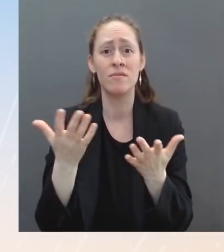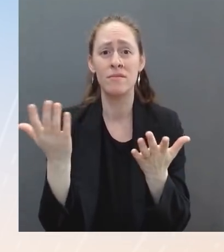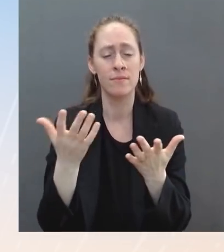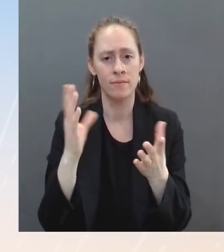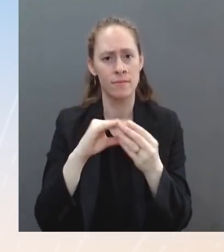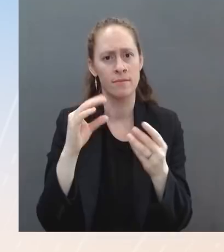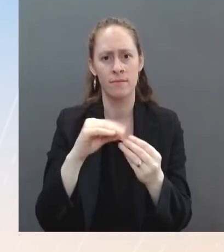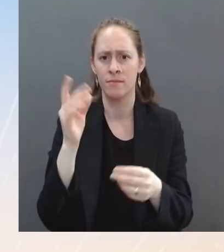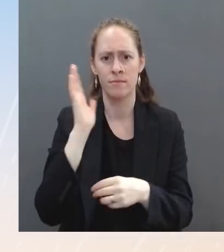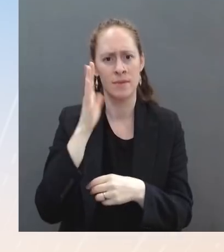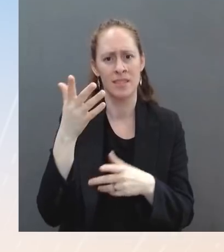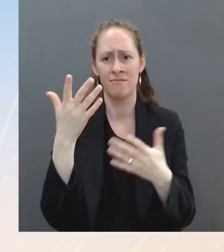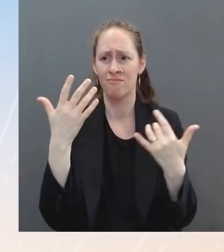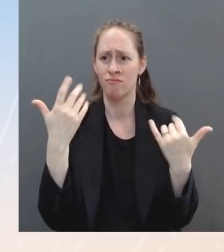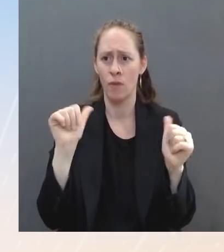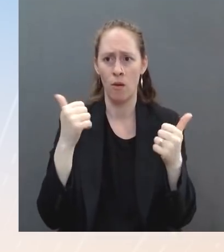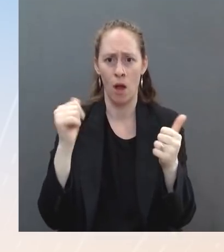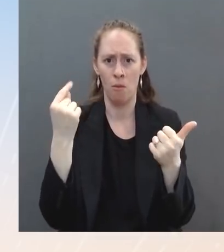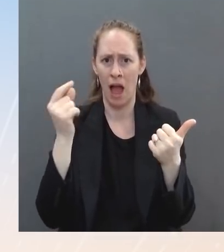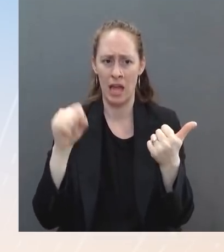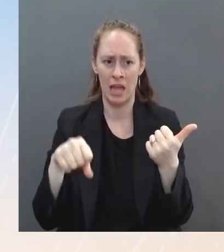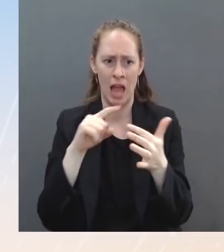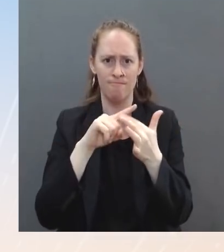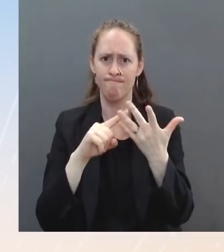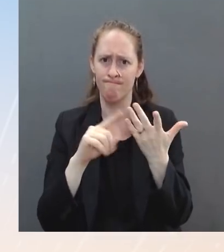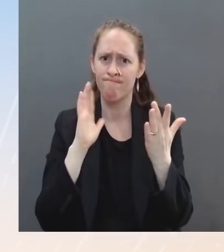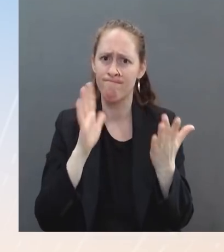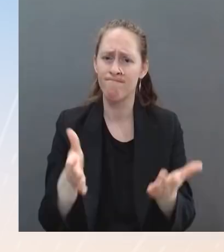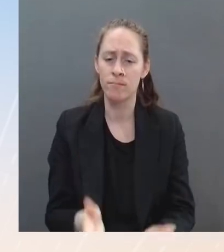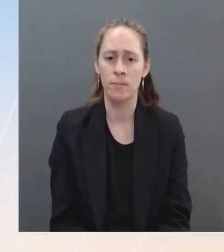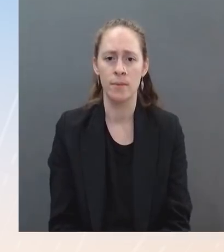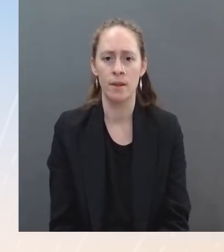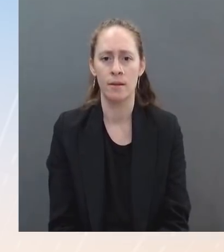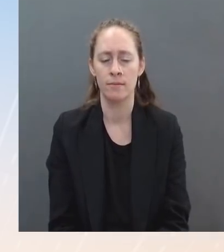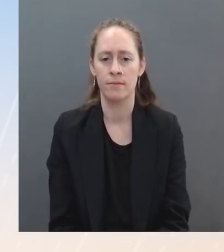to do everything within his power to try to provide relief to families.